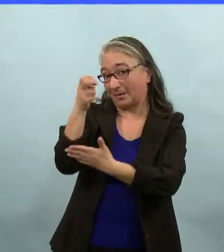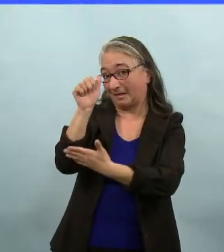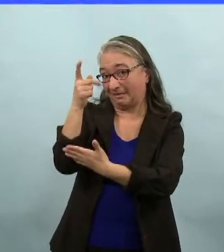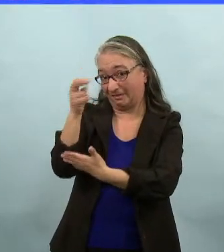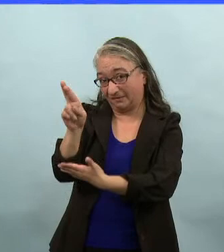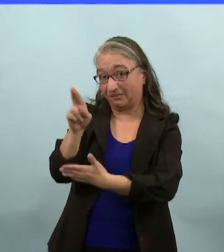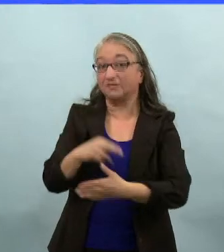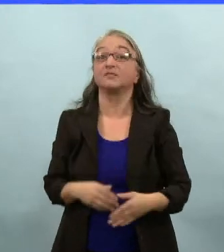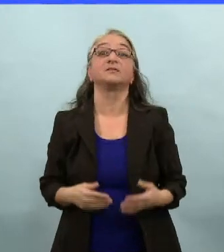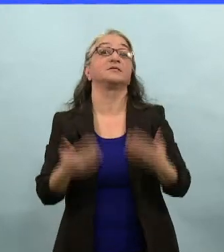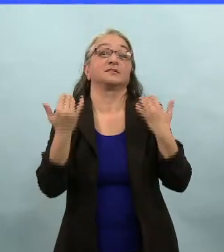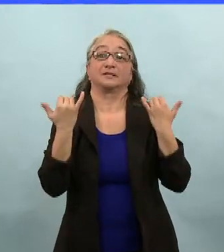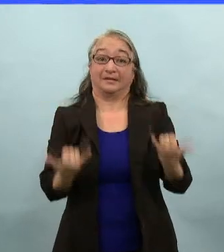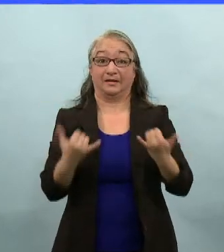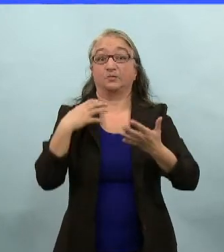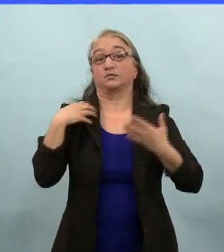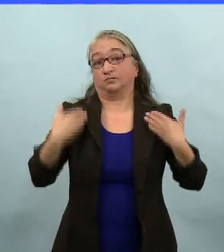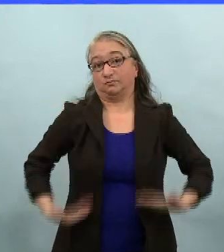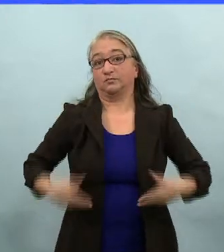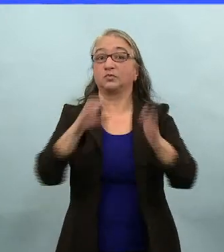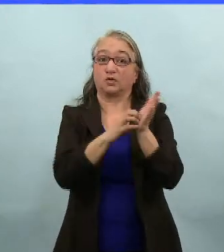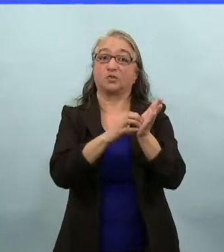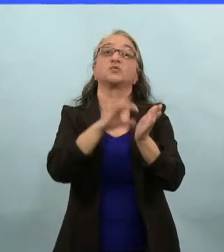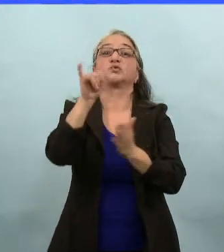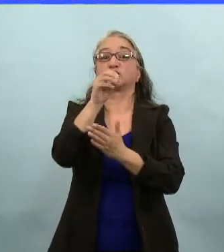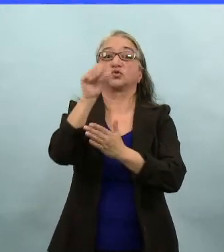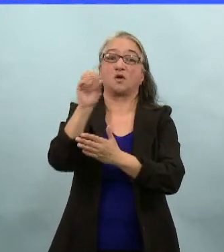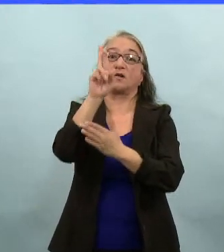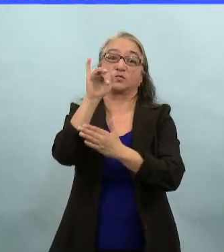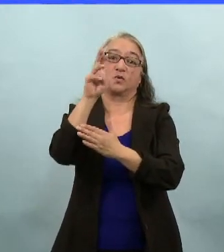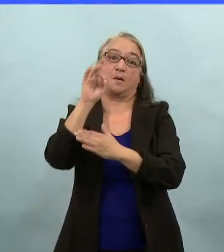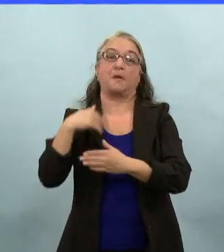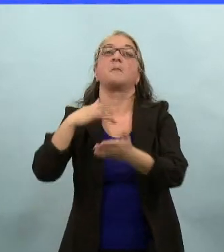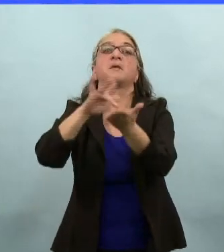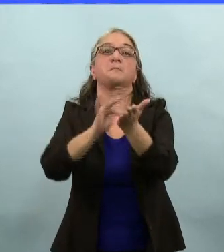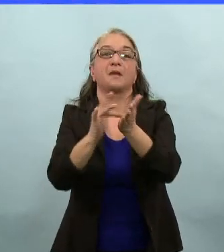province's vaccine implementation task force and this week i would like to start